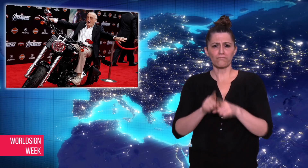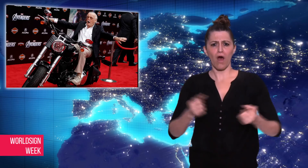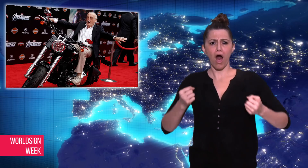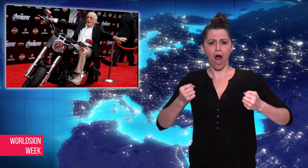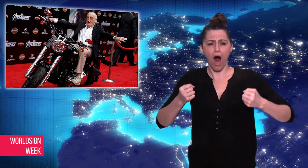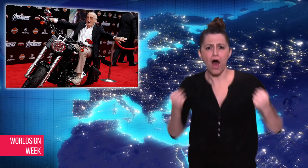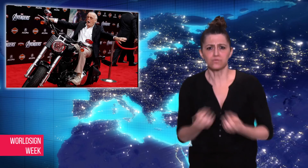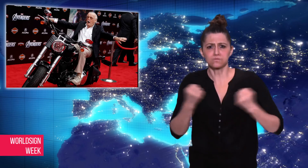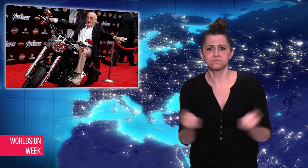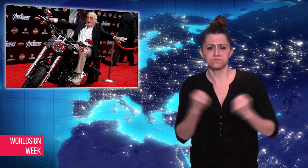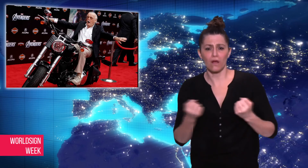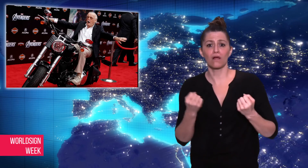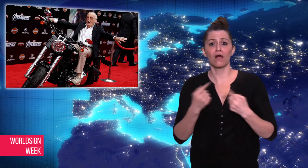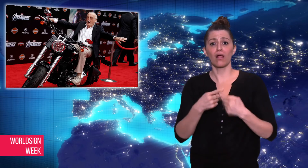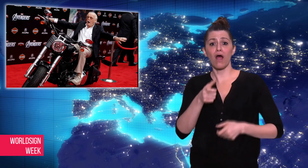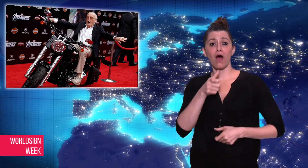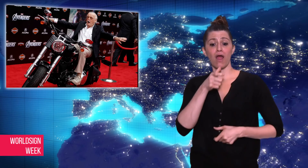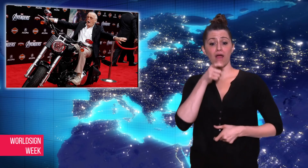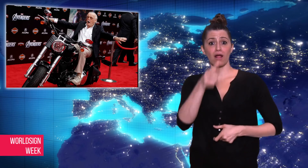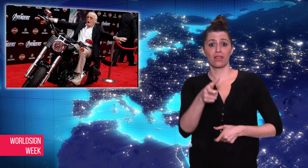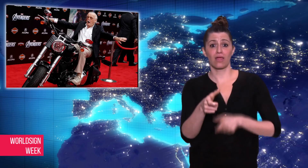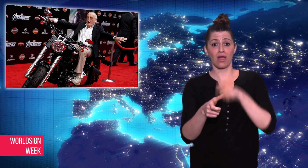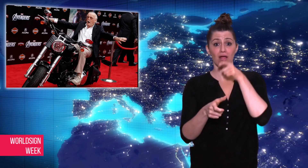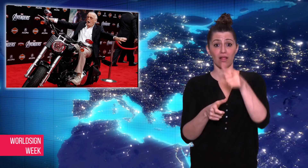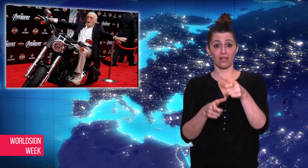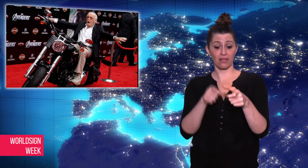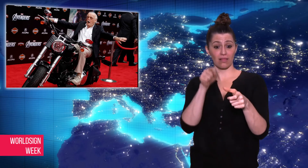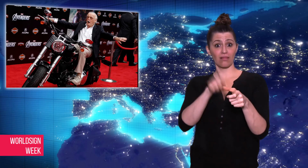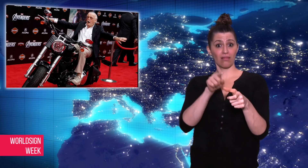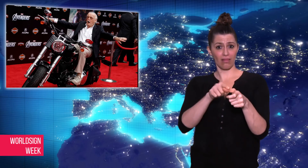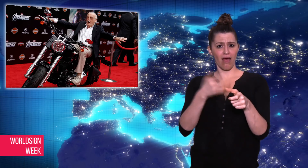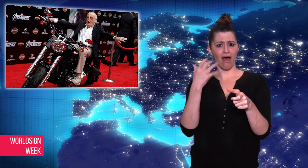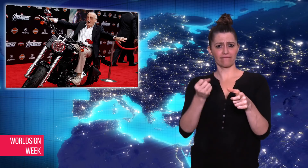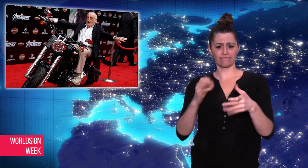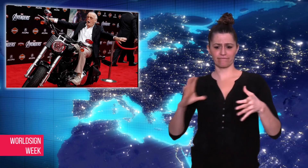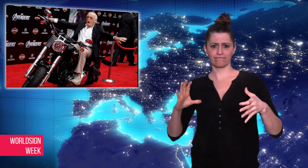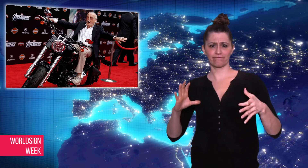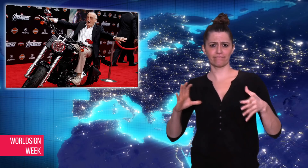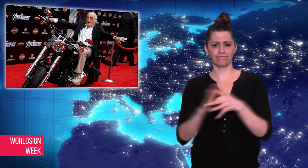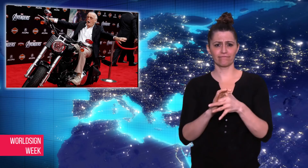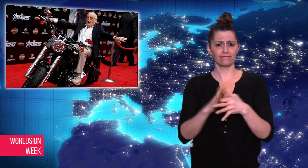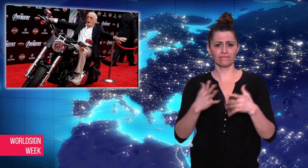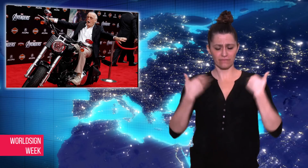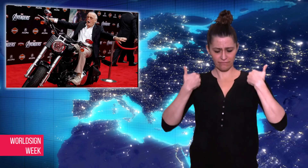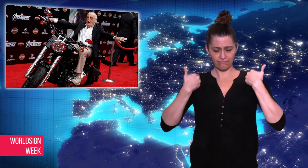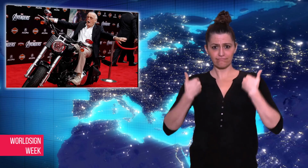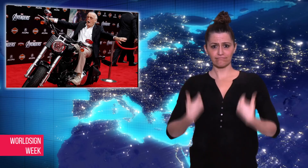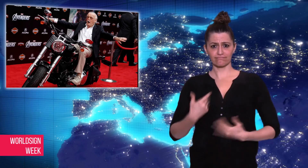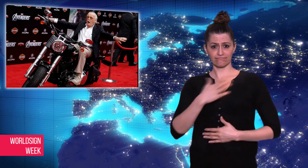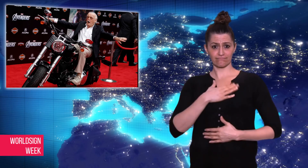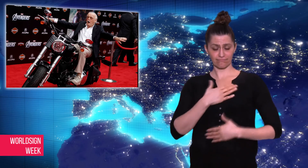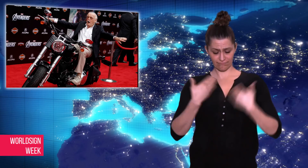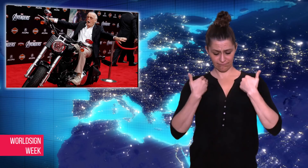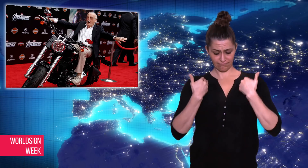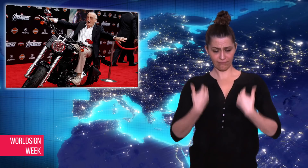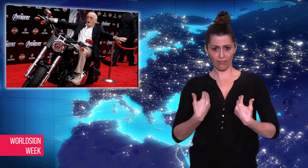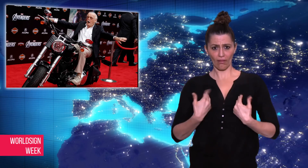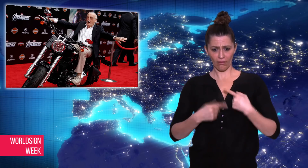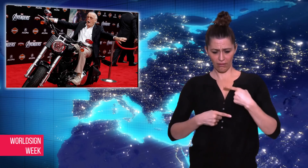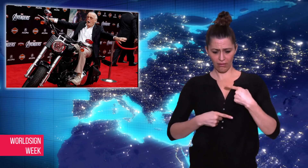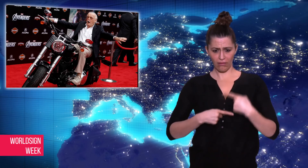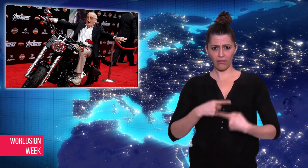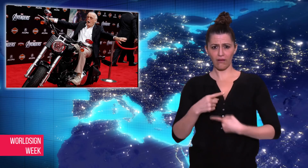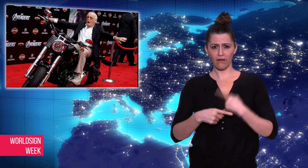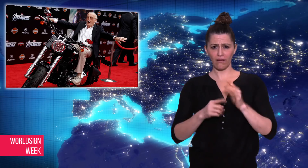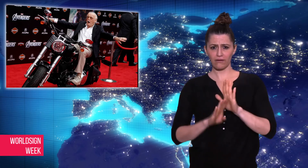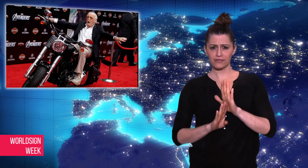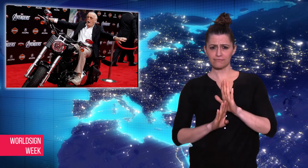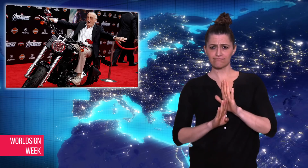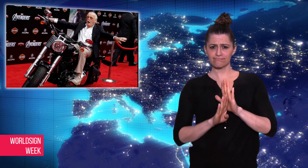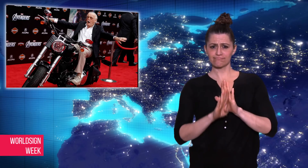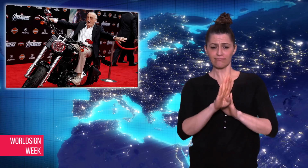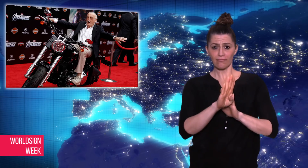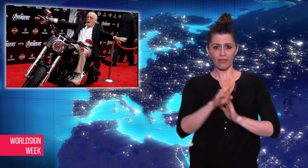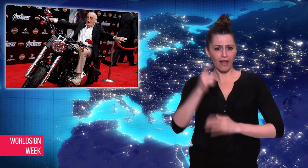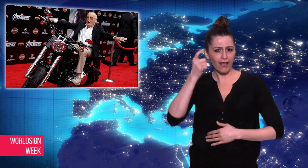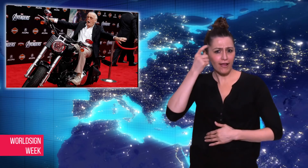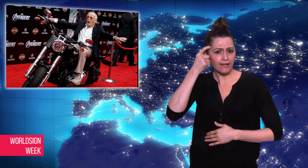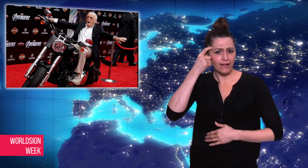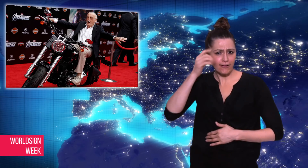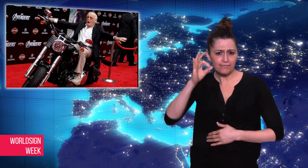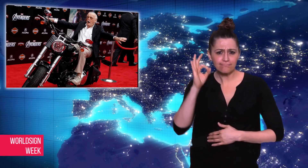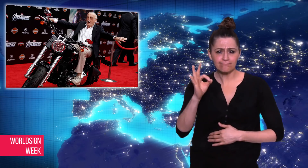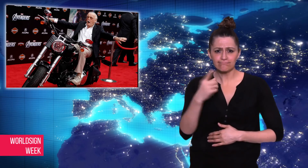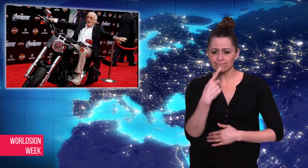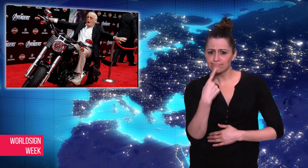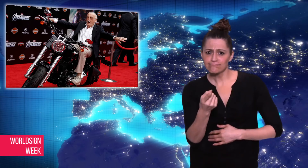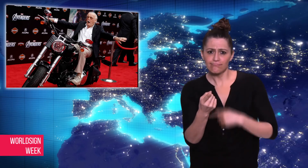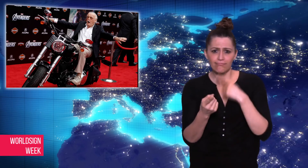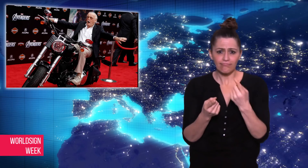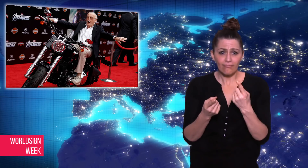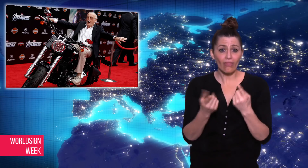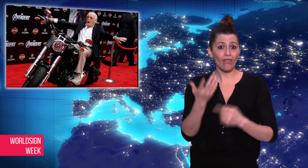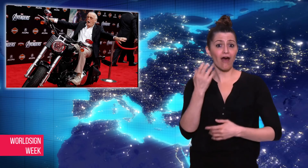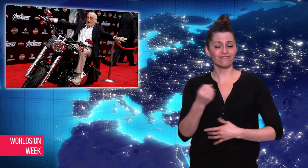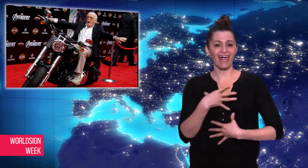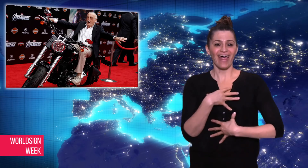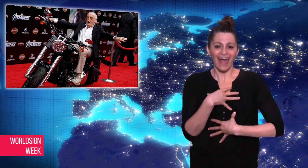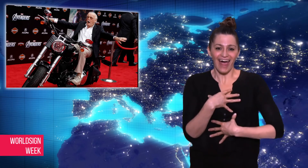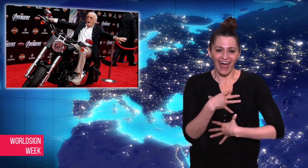and engaged in action in story lines that combined character